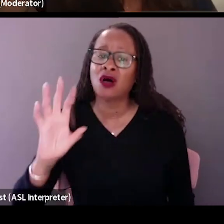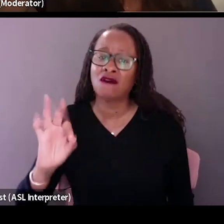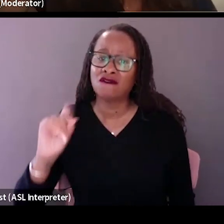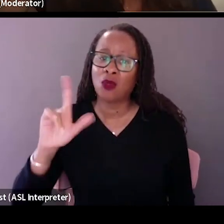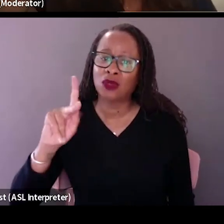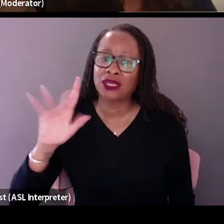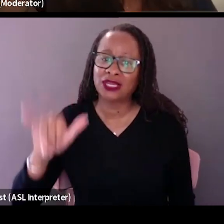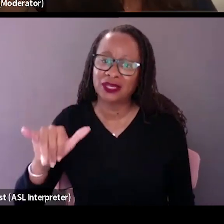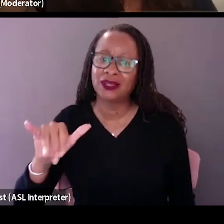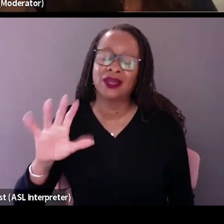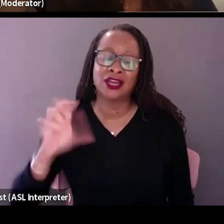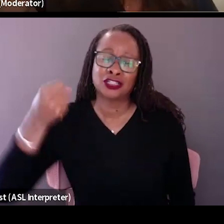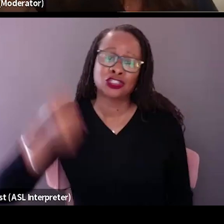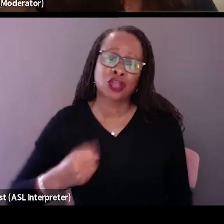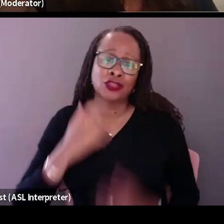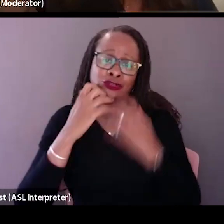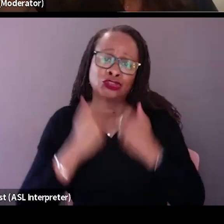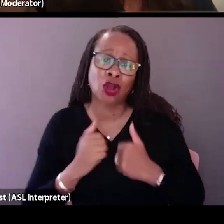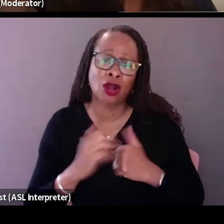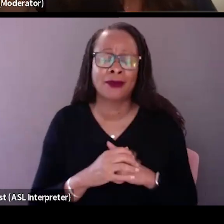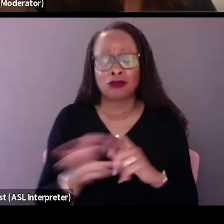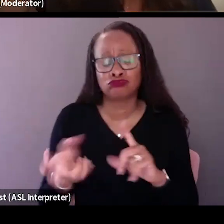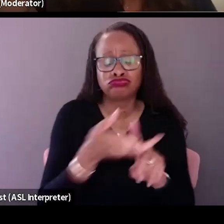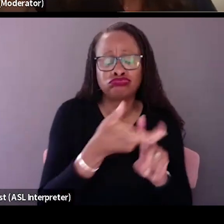with kindness is the Southern way in general.